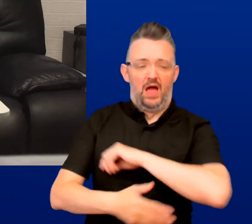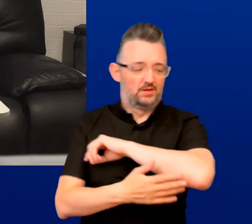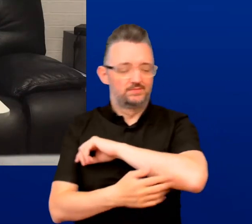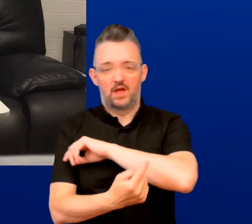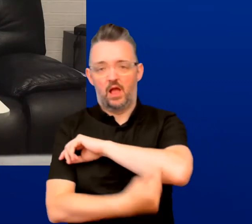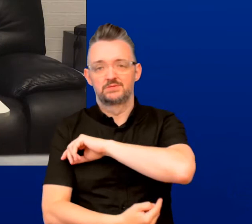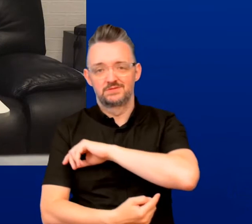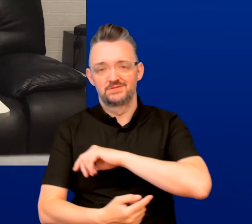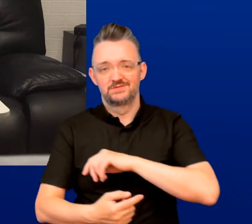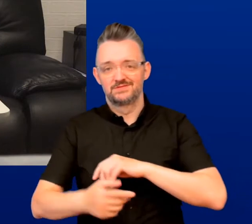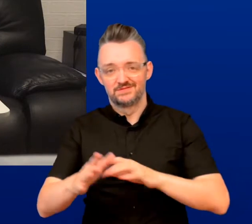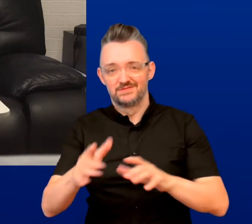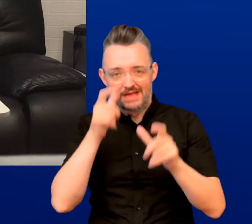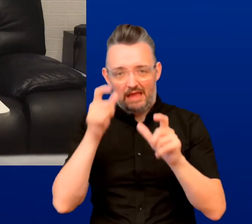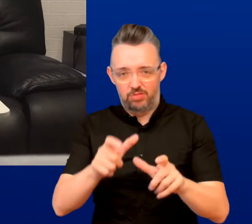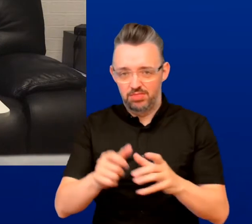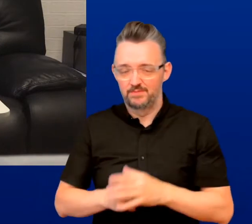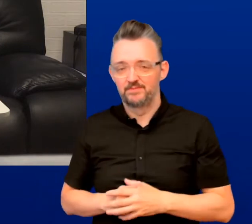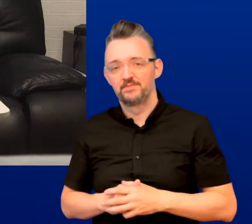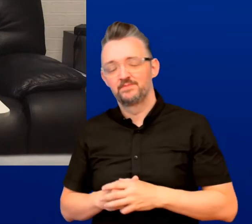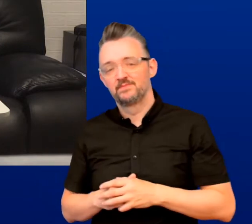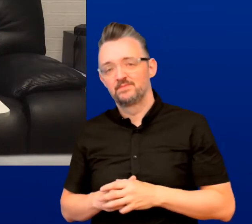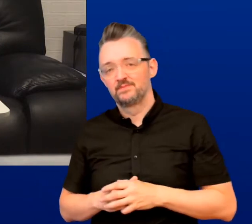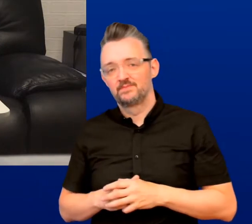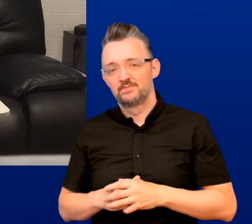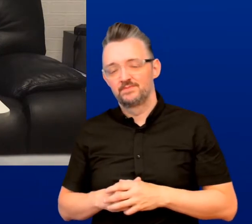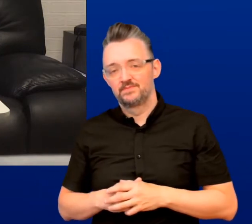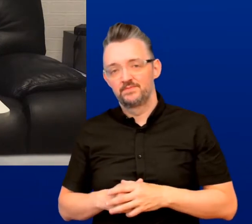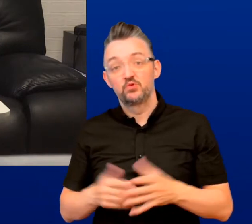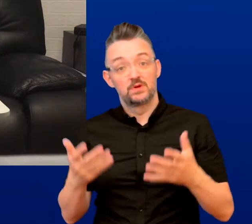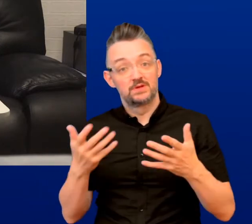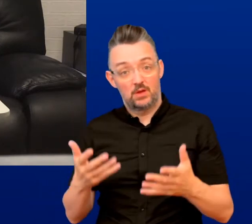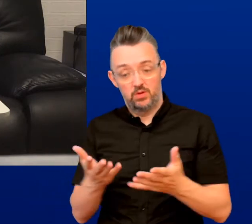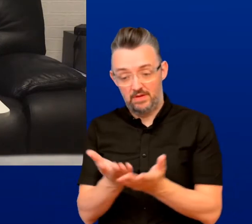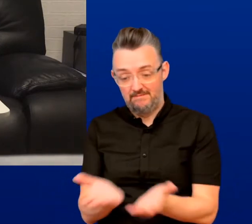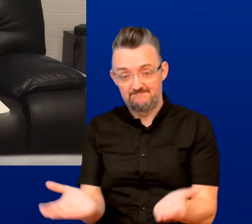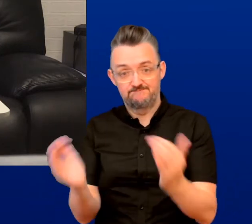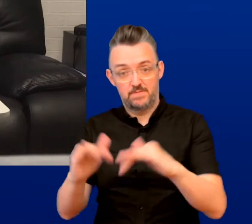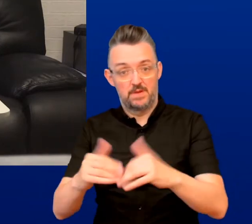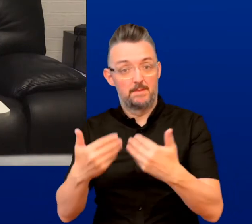put your elbow into it. So, now that I've got the cling-film